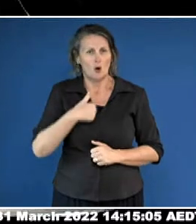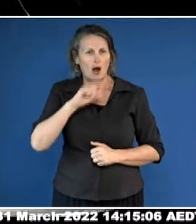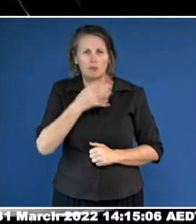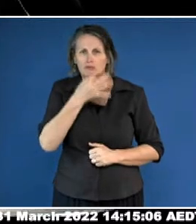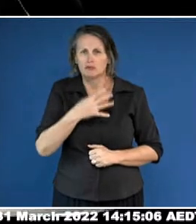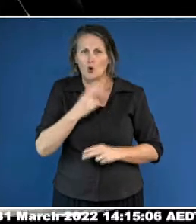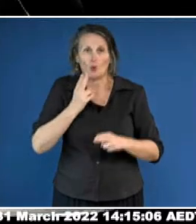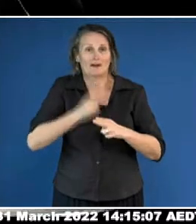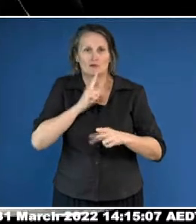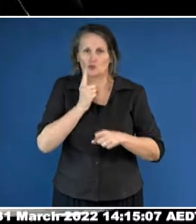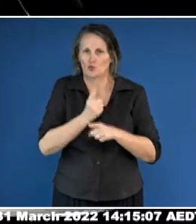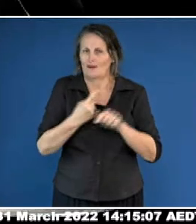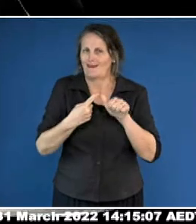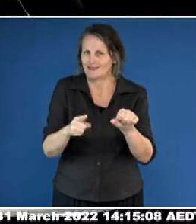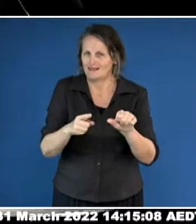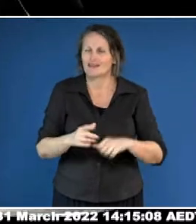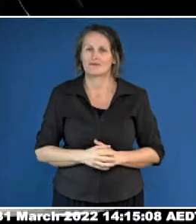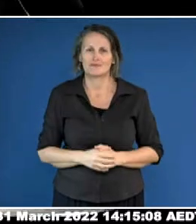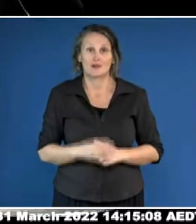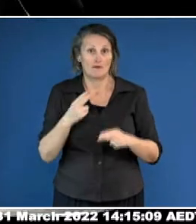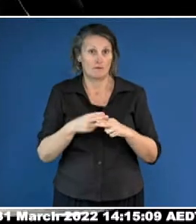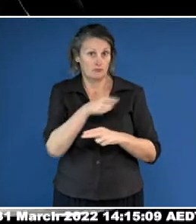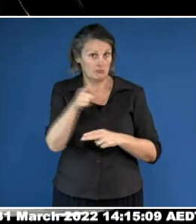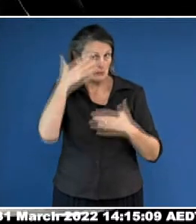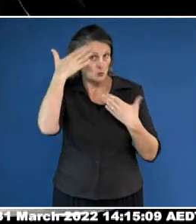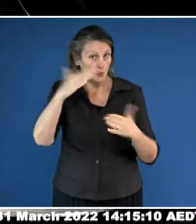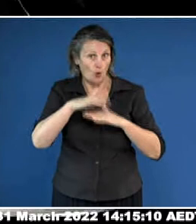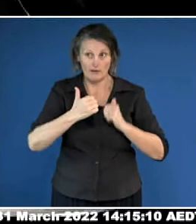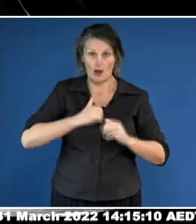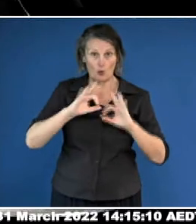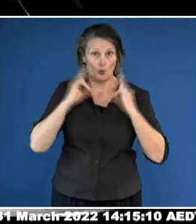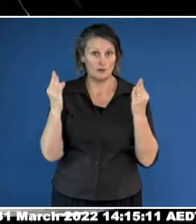I guess for those who don't know much about our organisation, we were formally